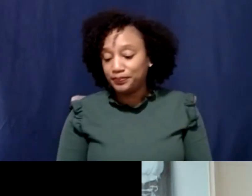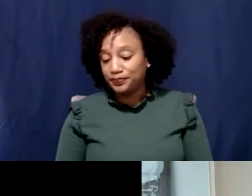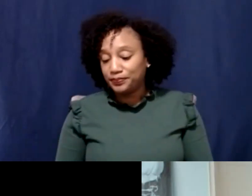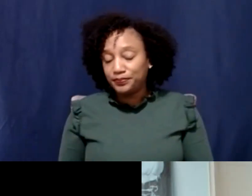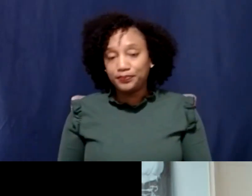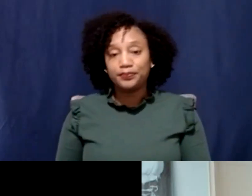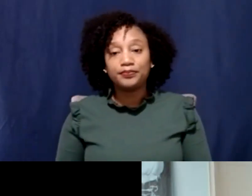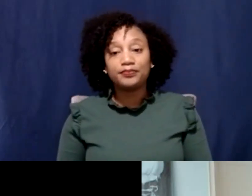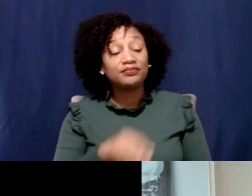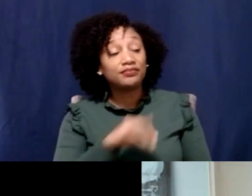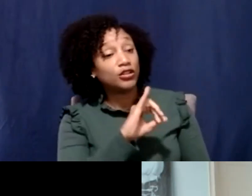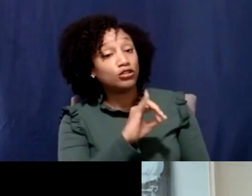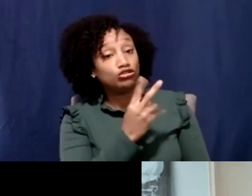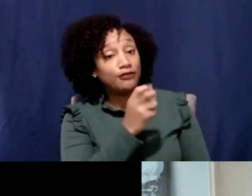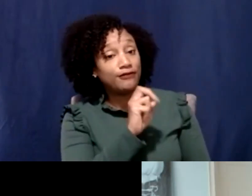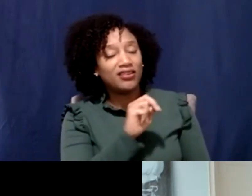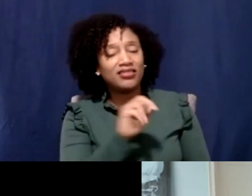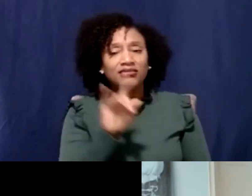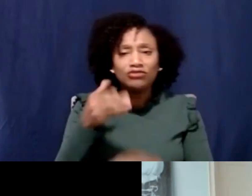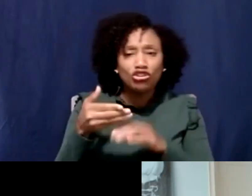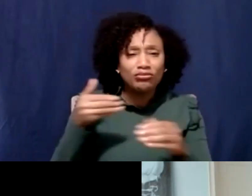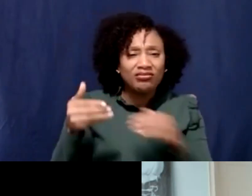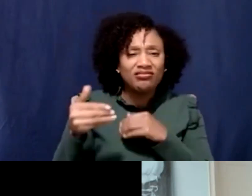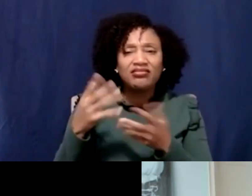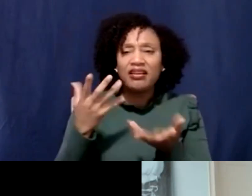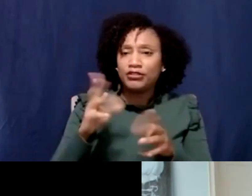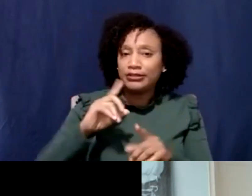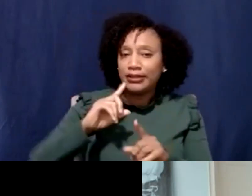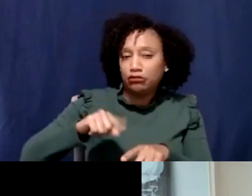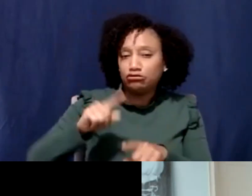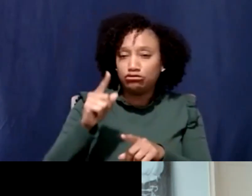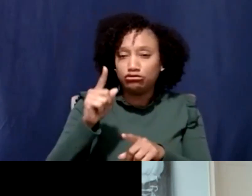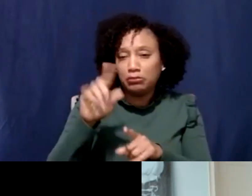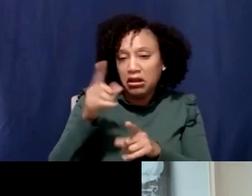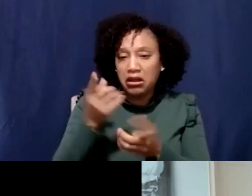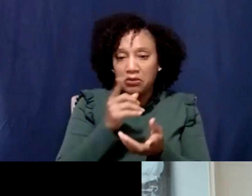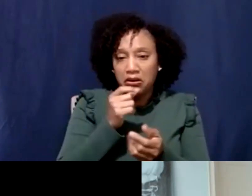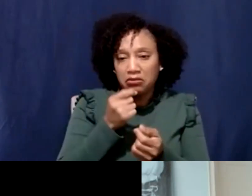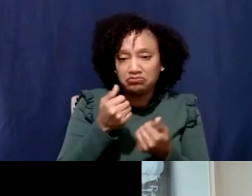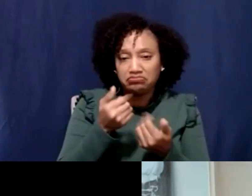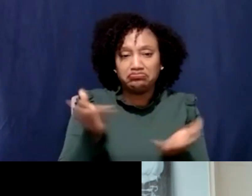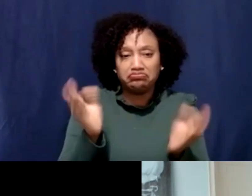There was a question earlier in the chat that I did answer, but I'll just say it out loud for the sake of the recording.